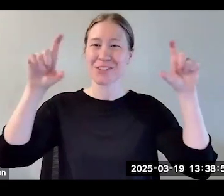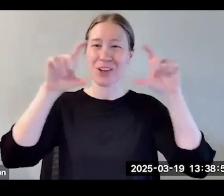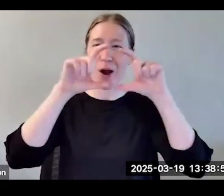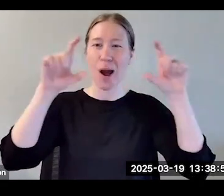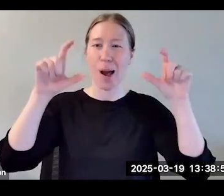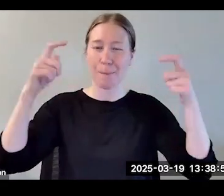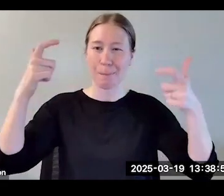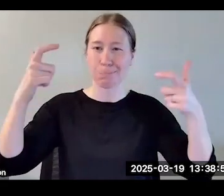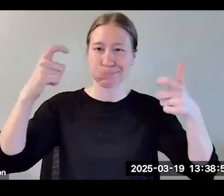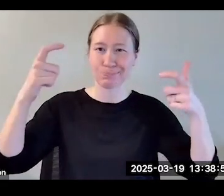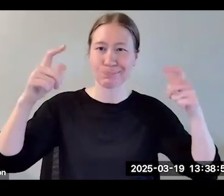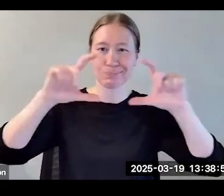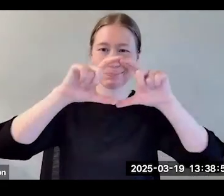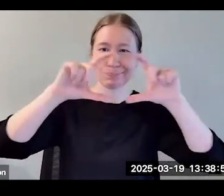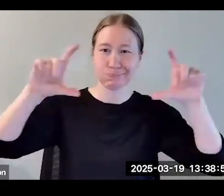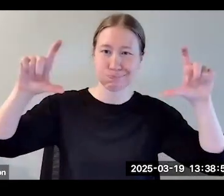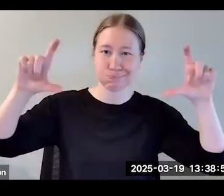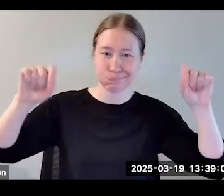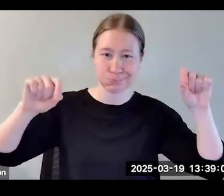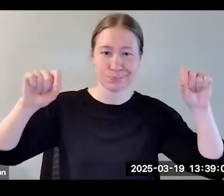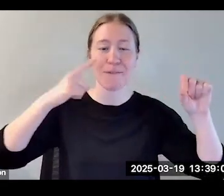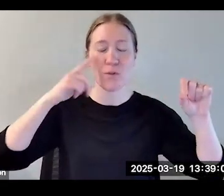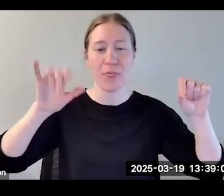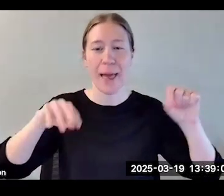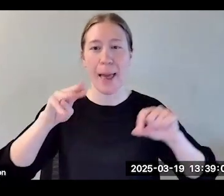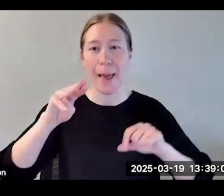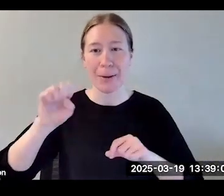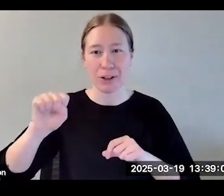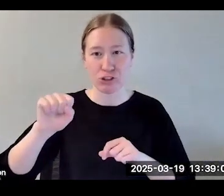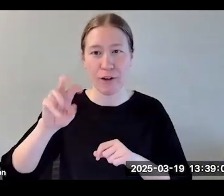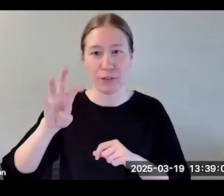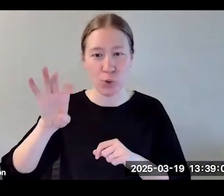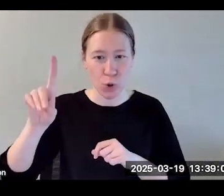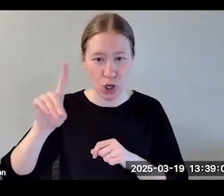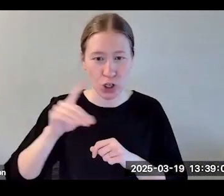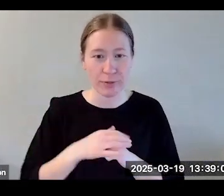in Microsoft Word where the Review section is highlighted,